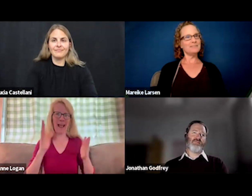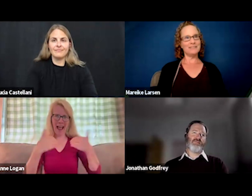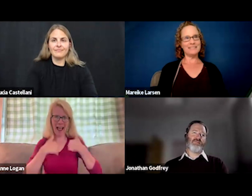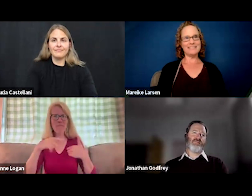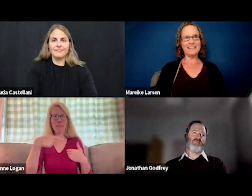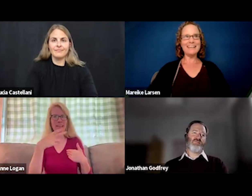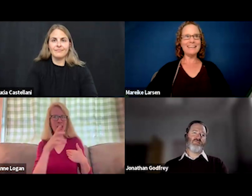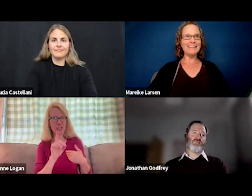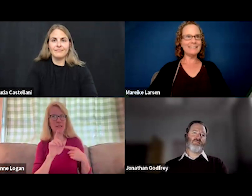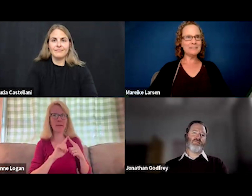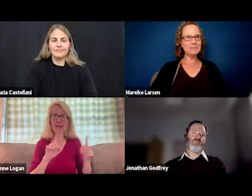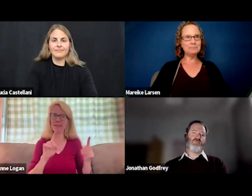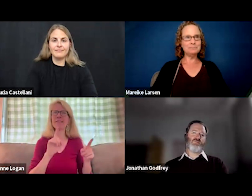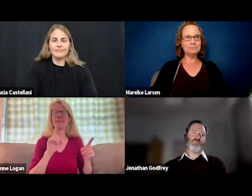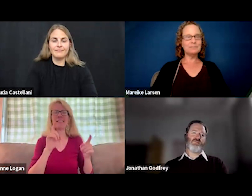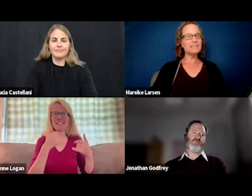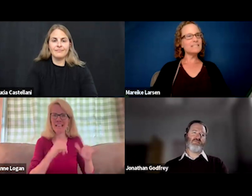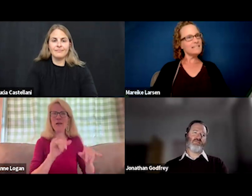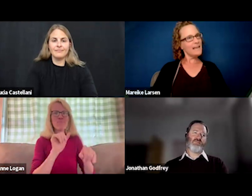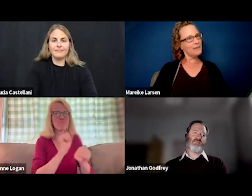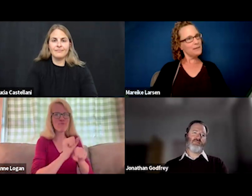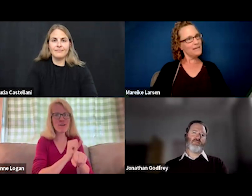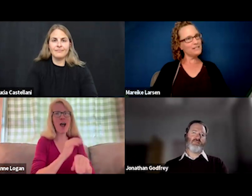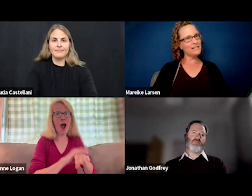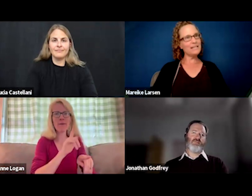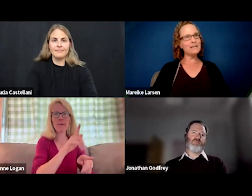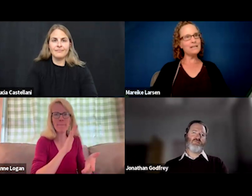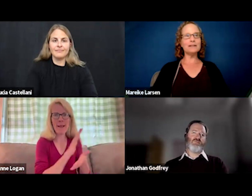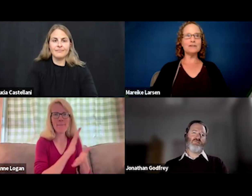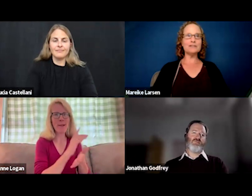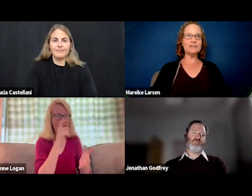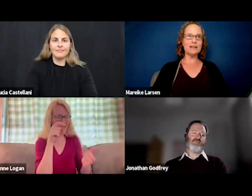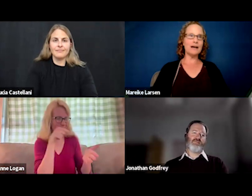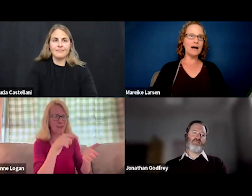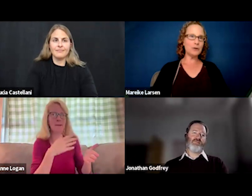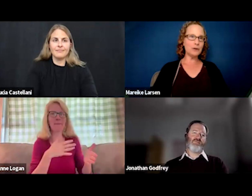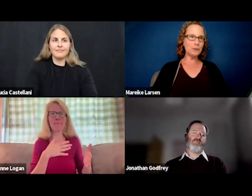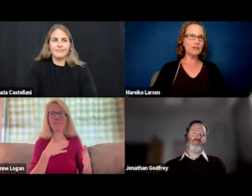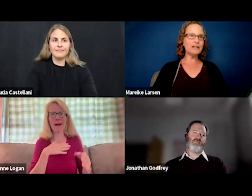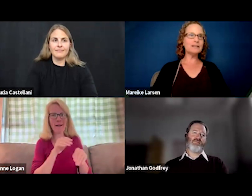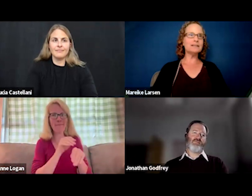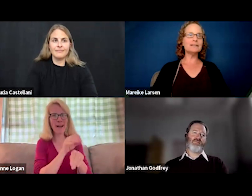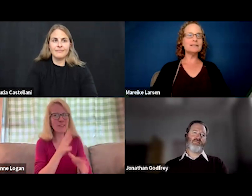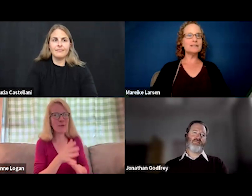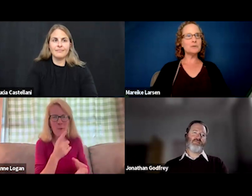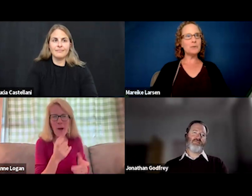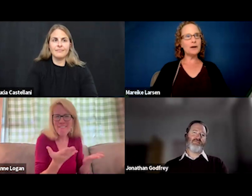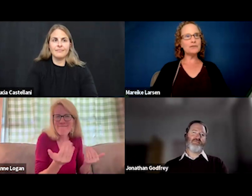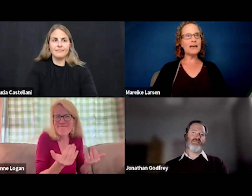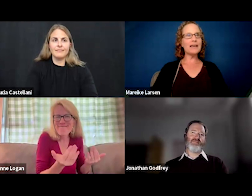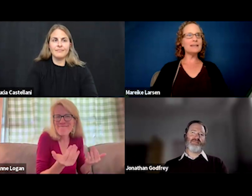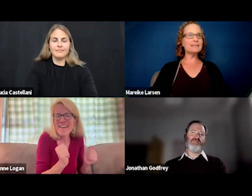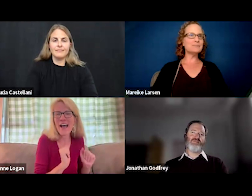Very exciting. It's nice to have a PhD, but there's ongoing work that's required for that,